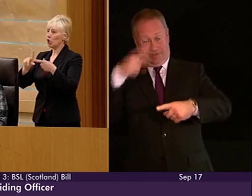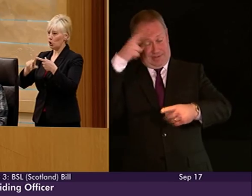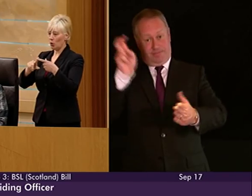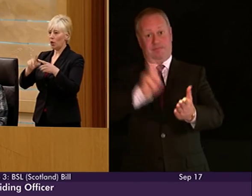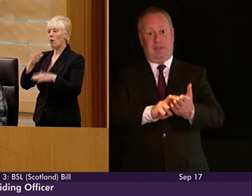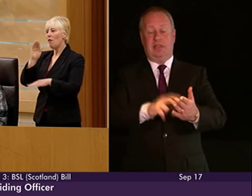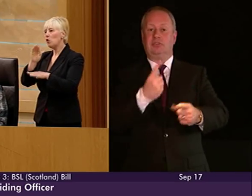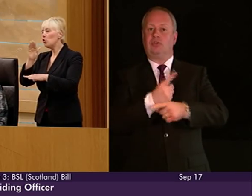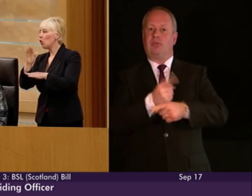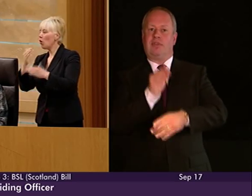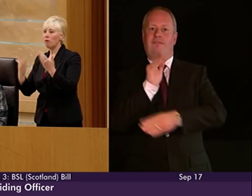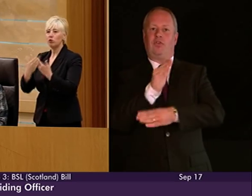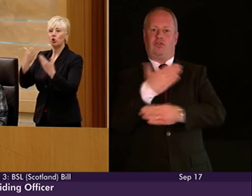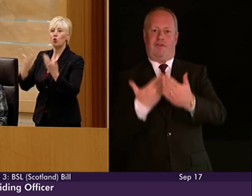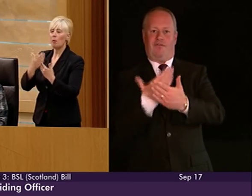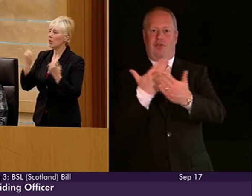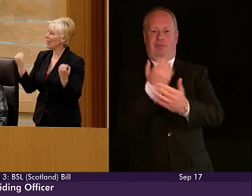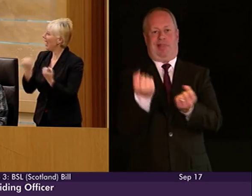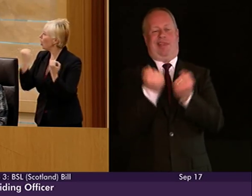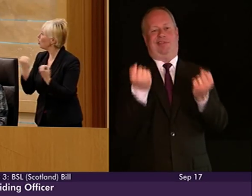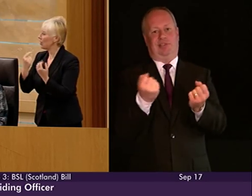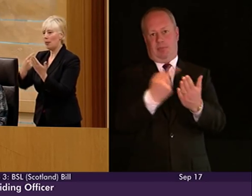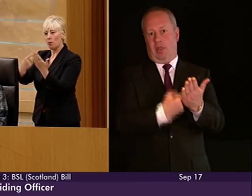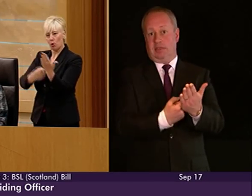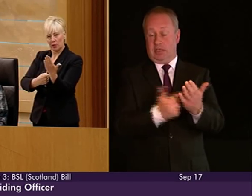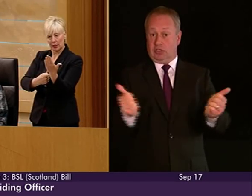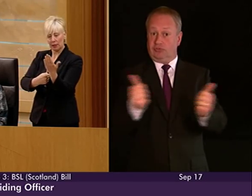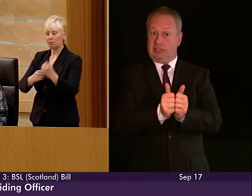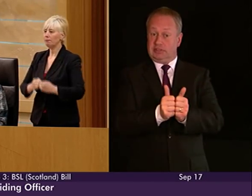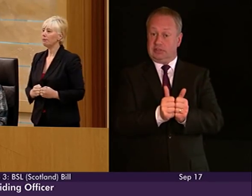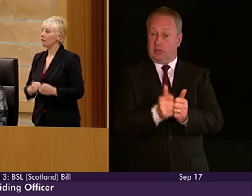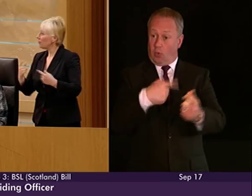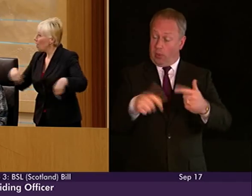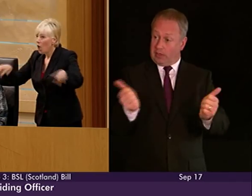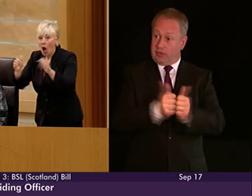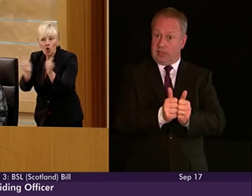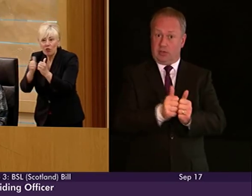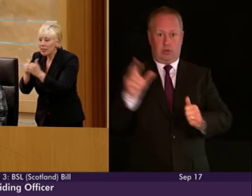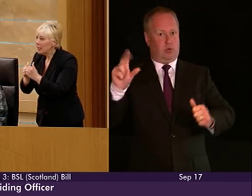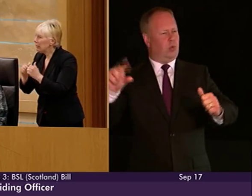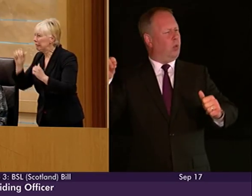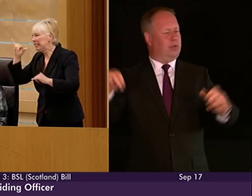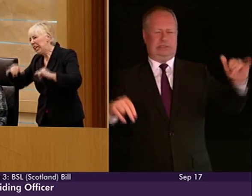the future of renewables in Scotland’s energy policy, be agreed to. Are we agreed? Members: No.